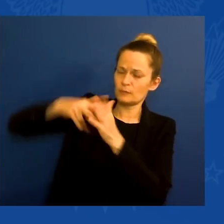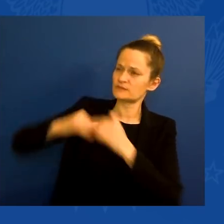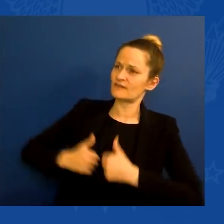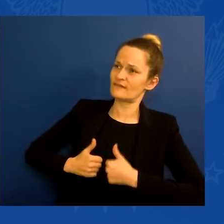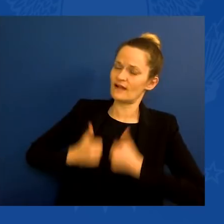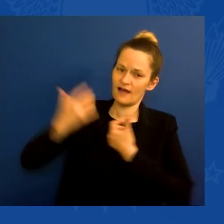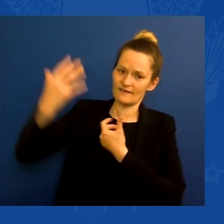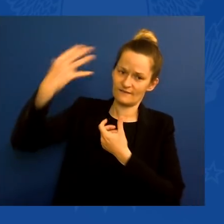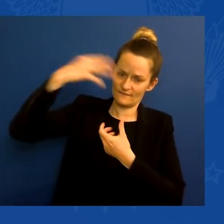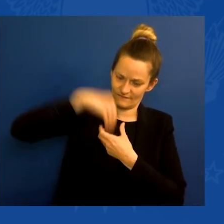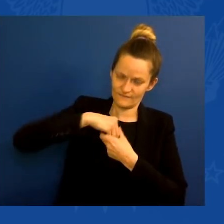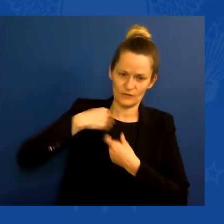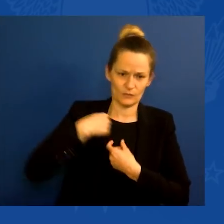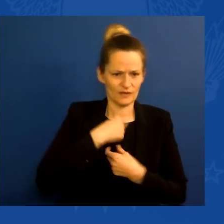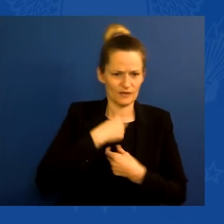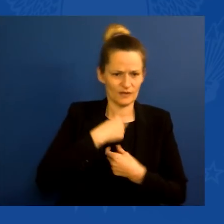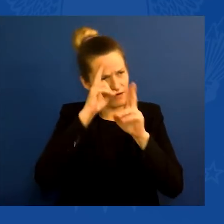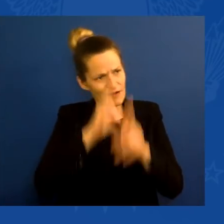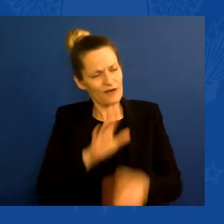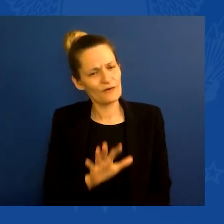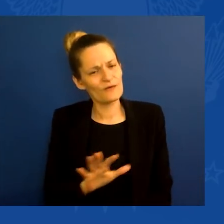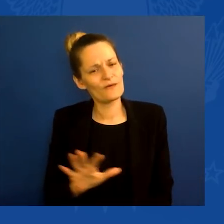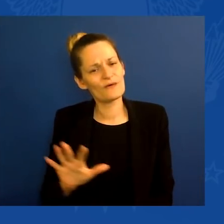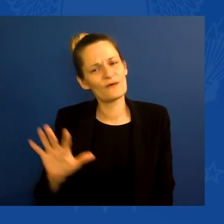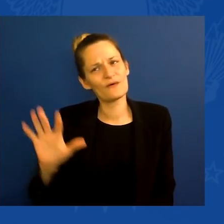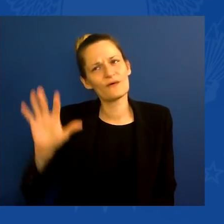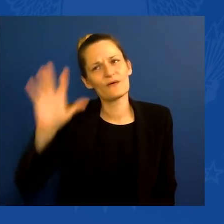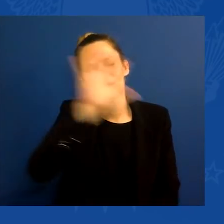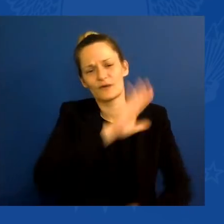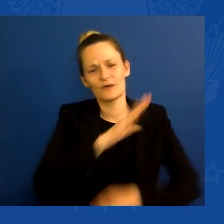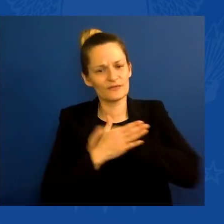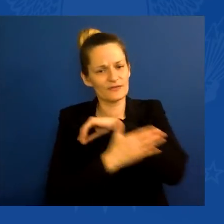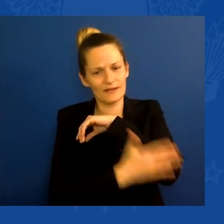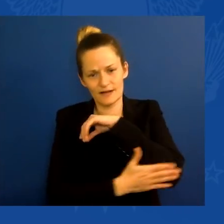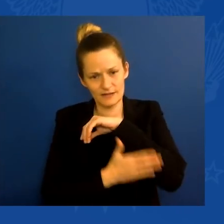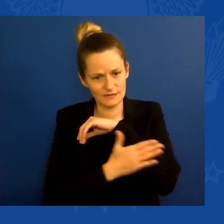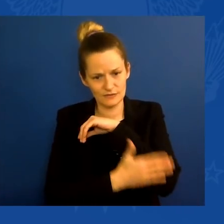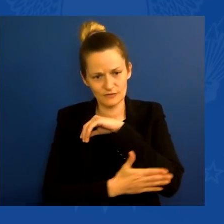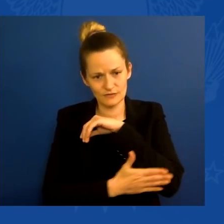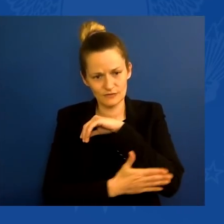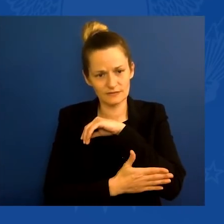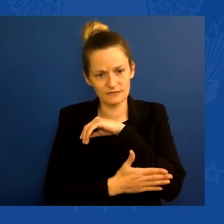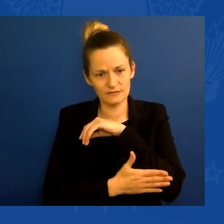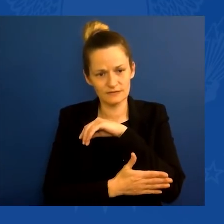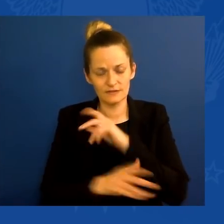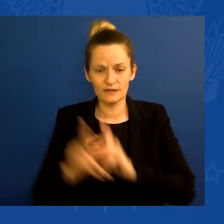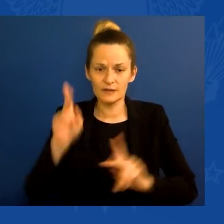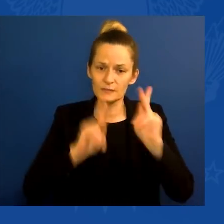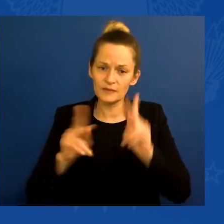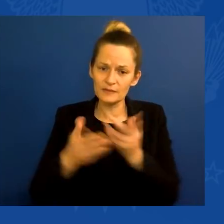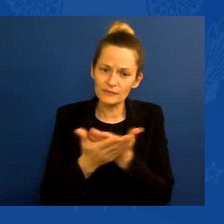and those with whom you served rest in peace and rise in glory.